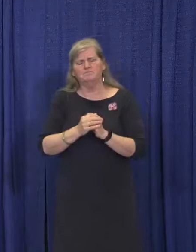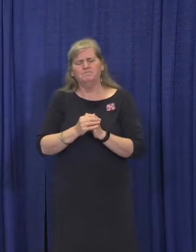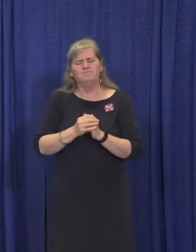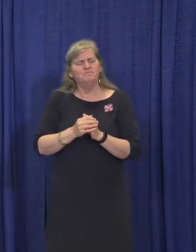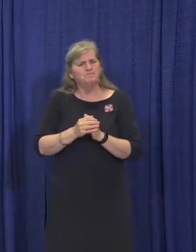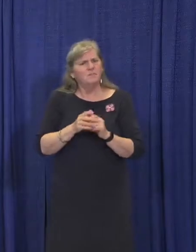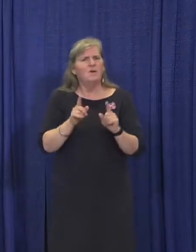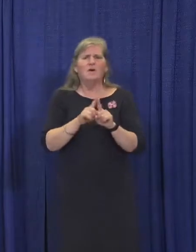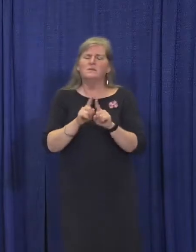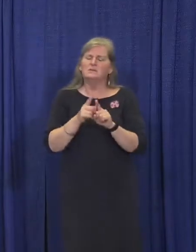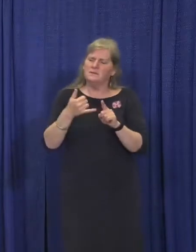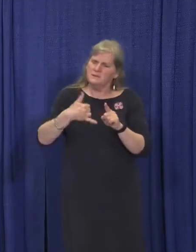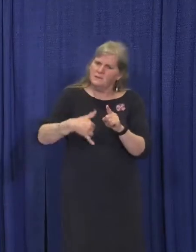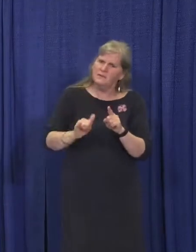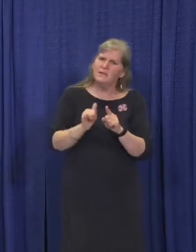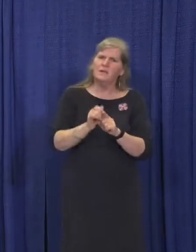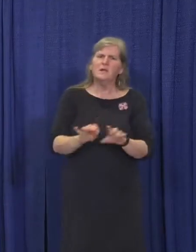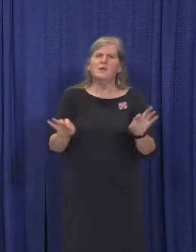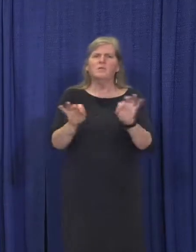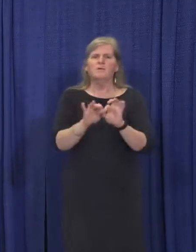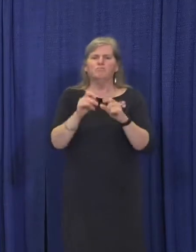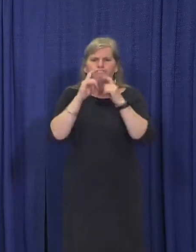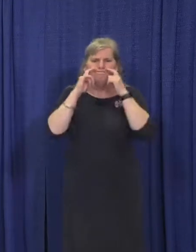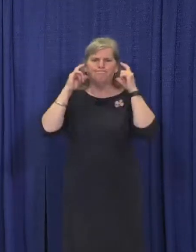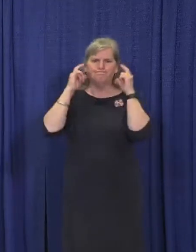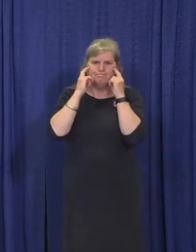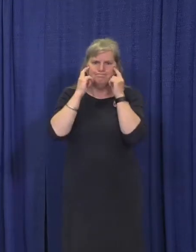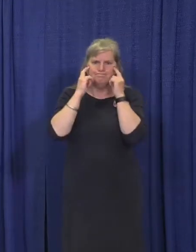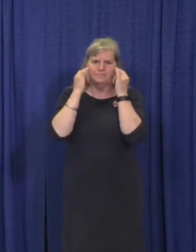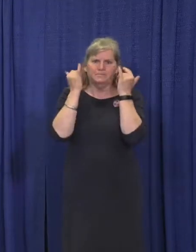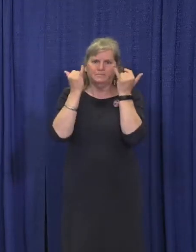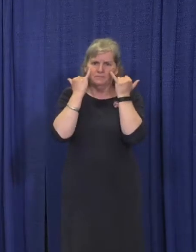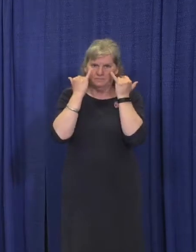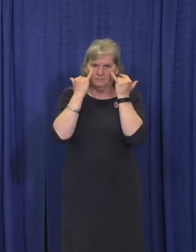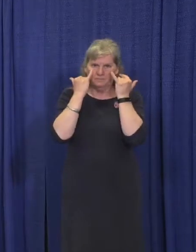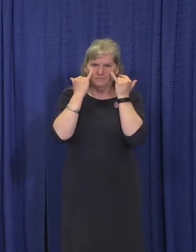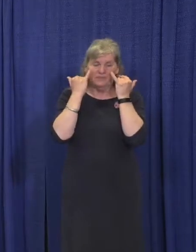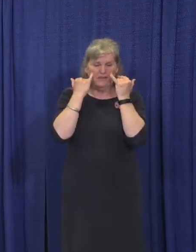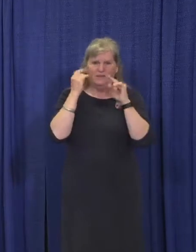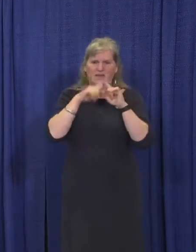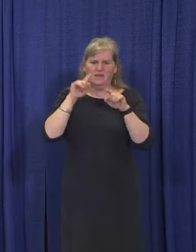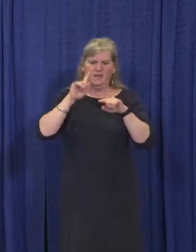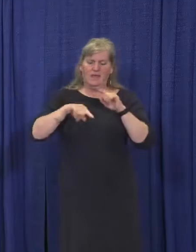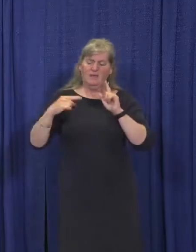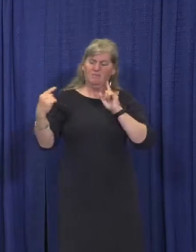It is also still very important to wear your mask especially when you cannot maintain